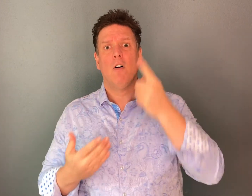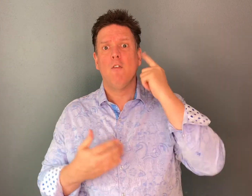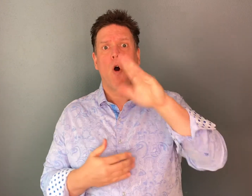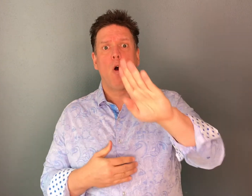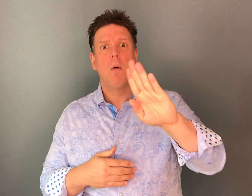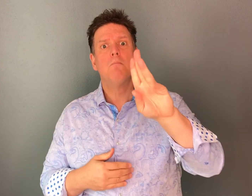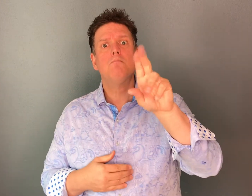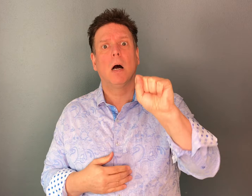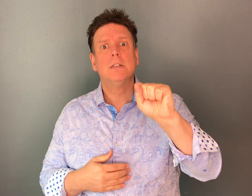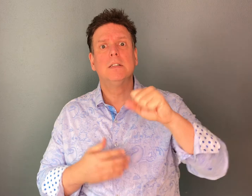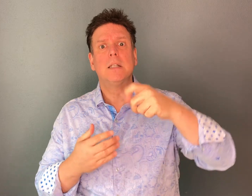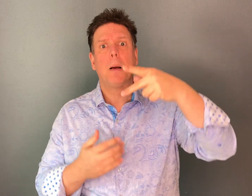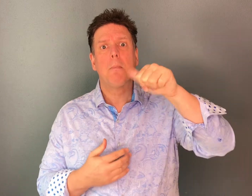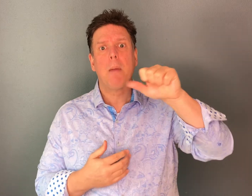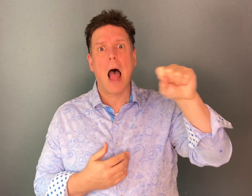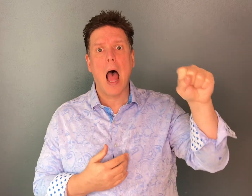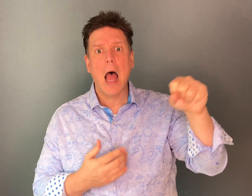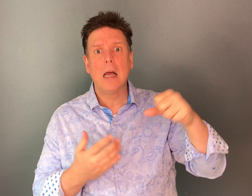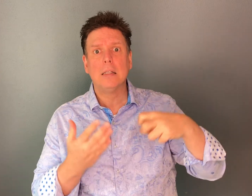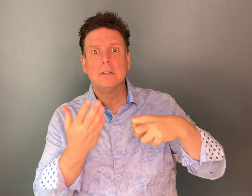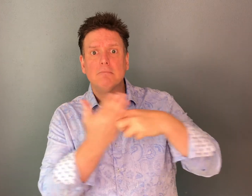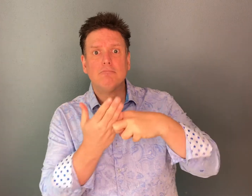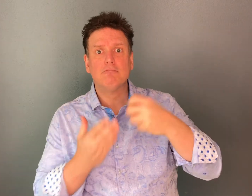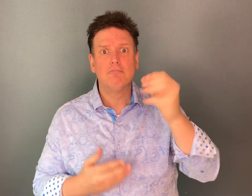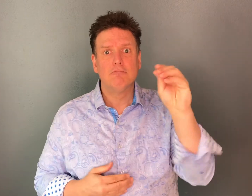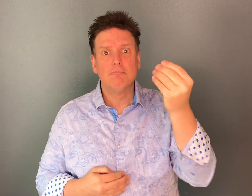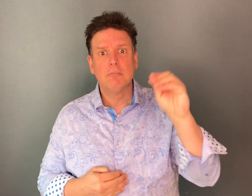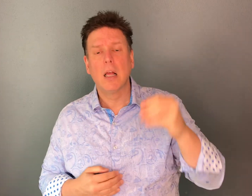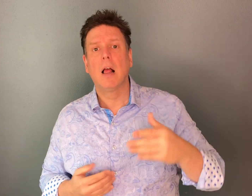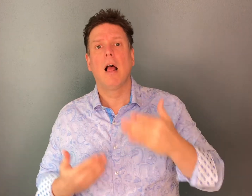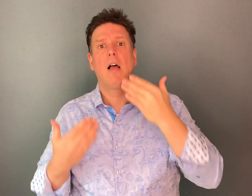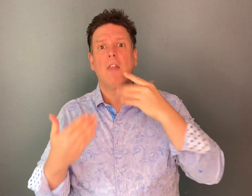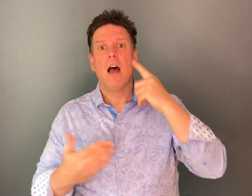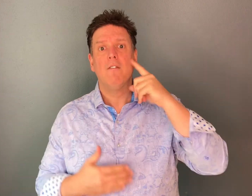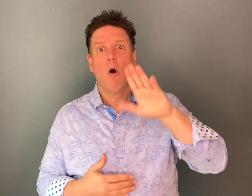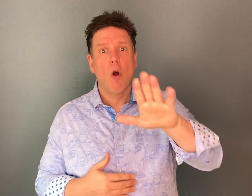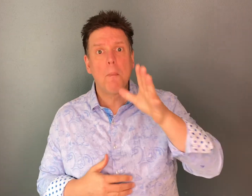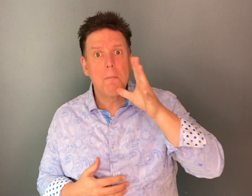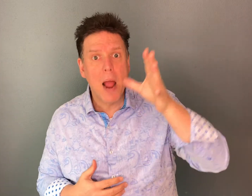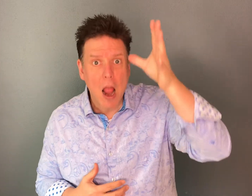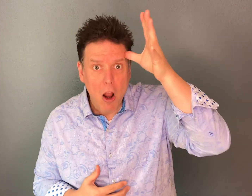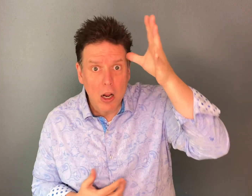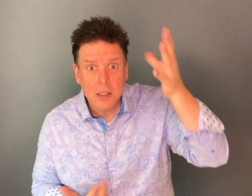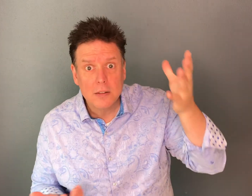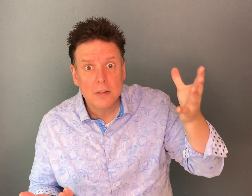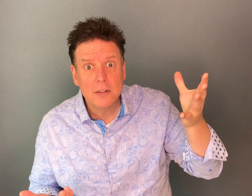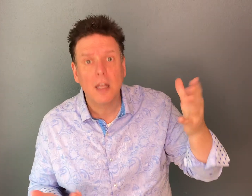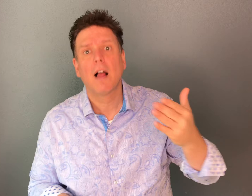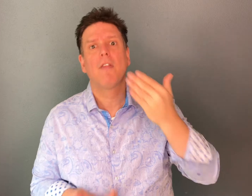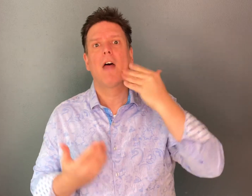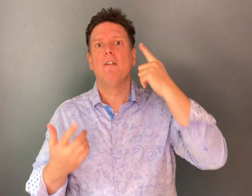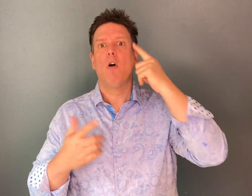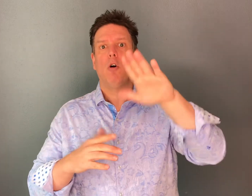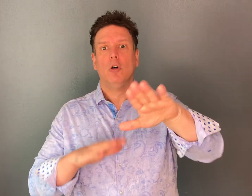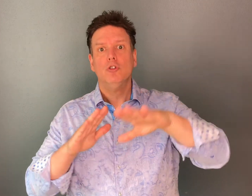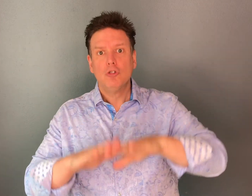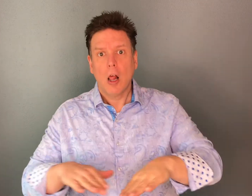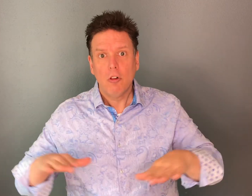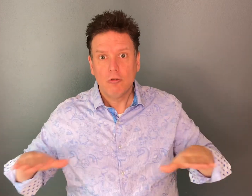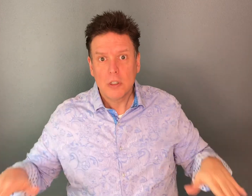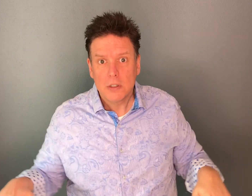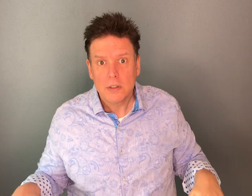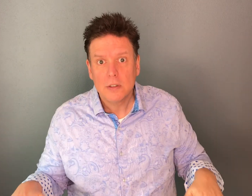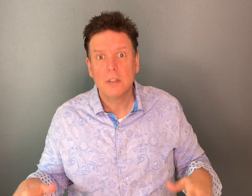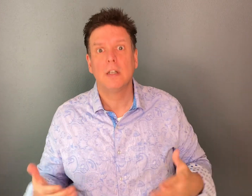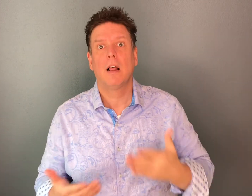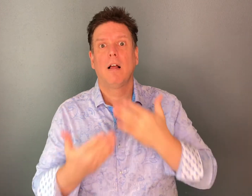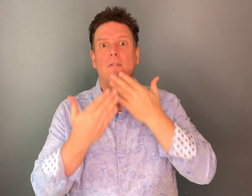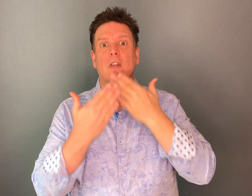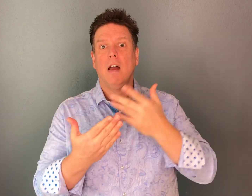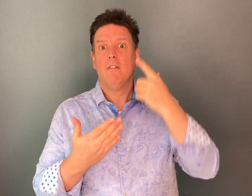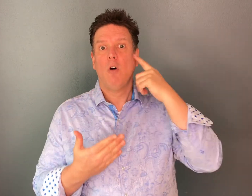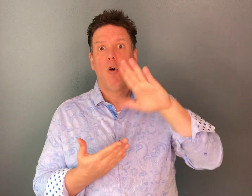Maybe a bus pass? Be thankful for your parents, For your children, Be thankful